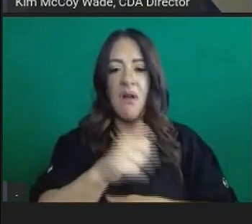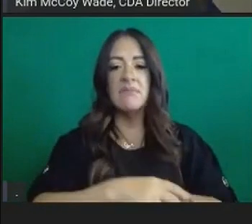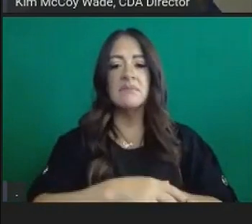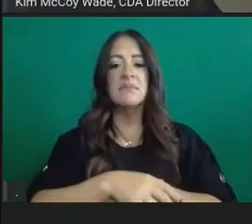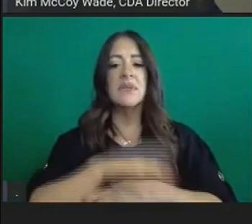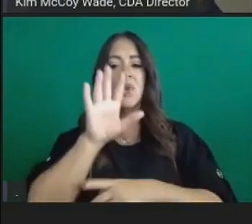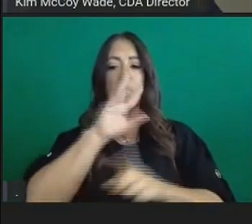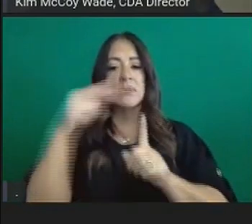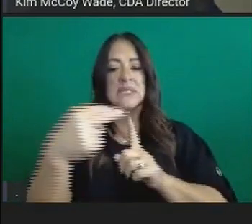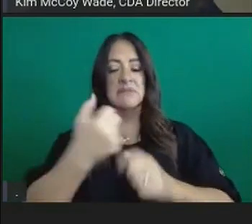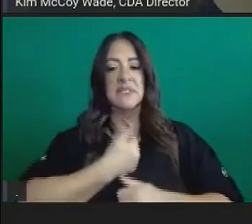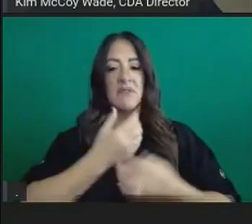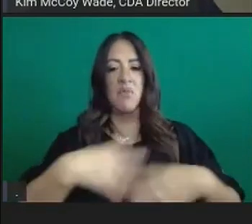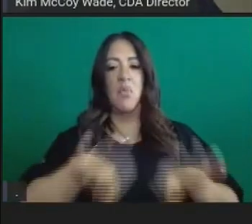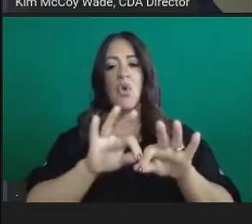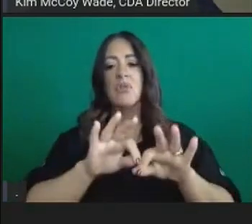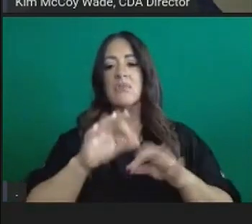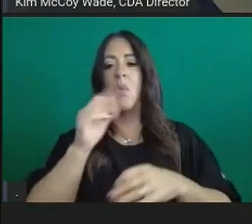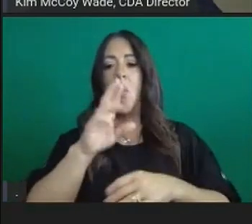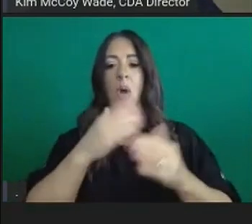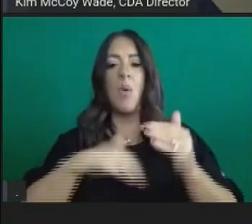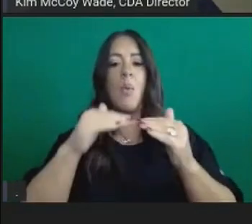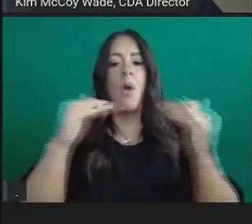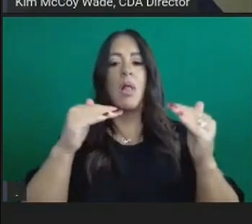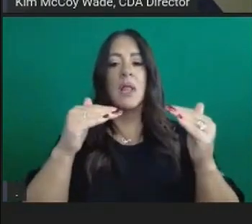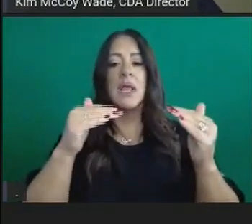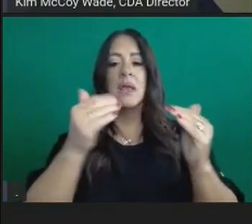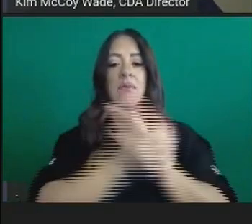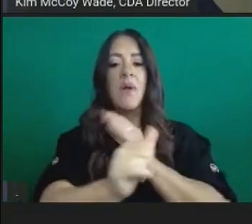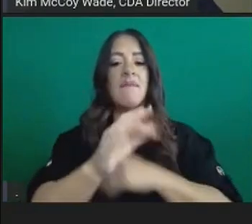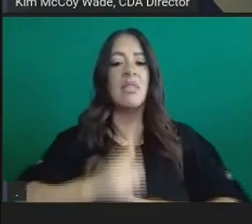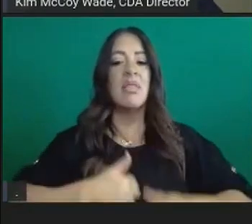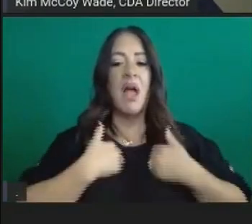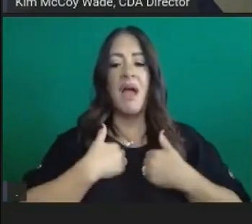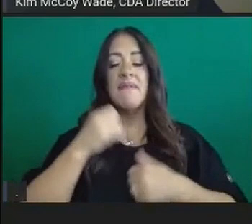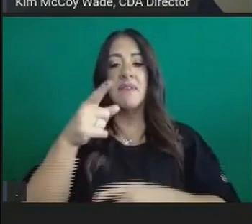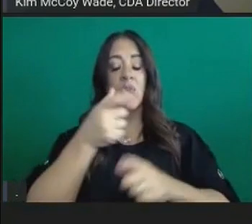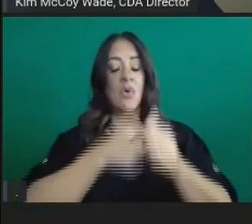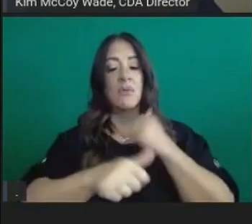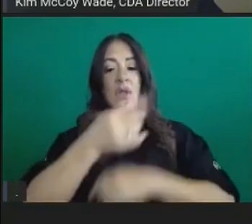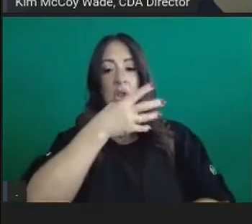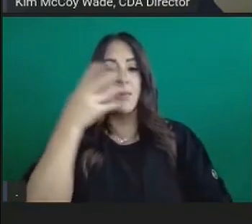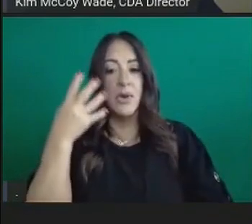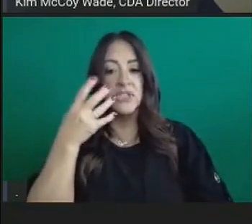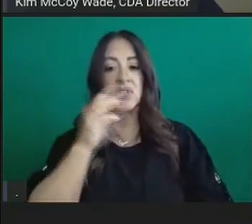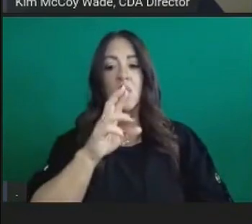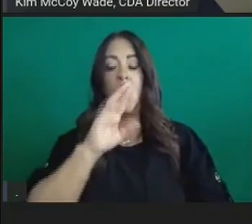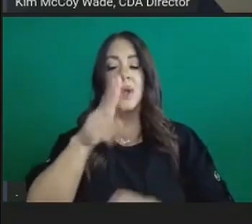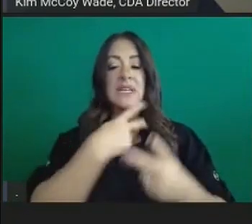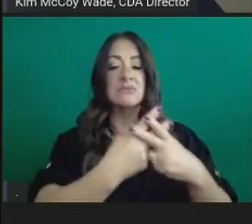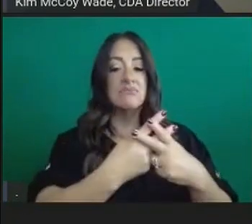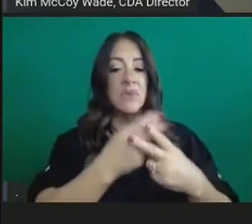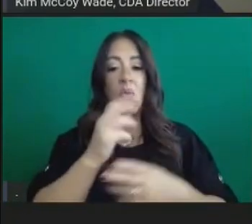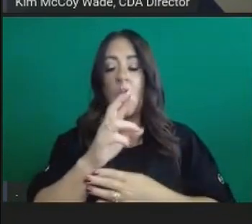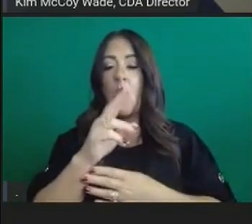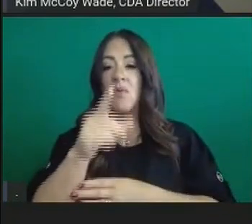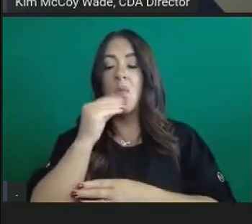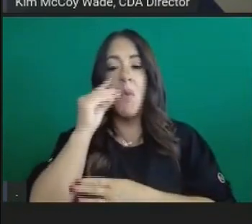ABILITY TO PAY, WEIGHT OR SIZE, INSURANCE STATUS, PERCEIVED